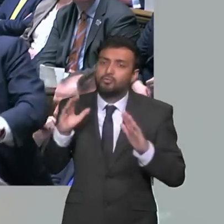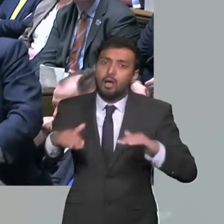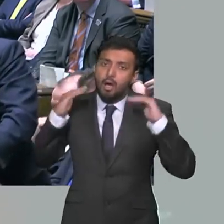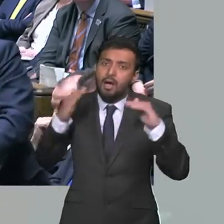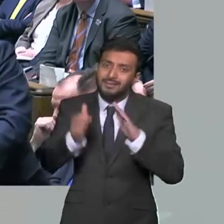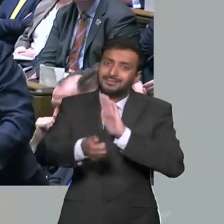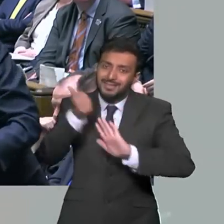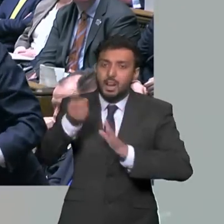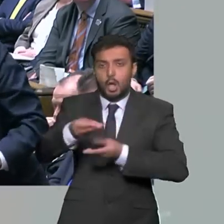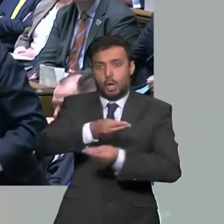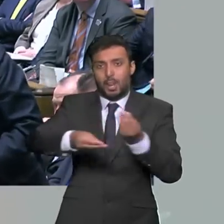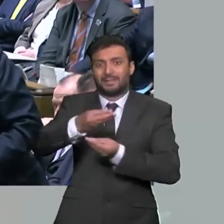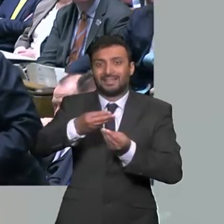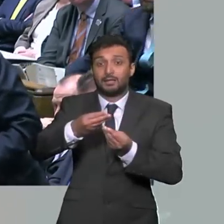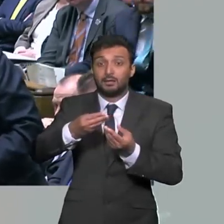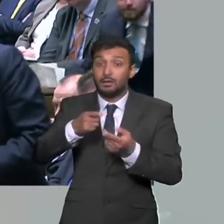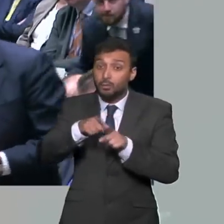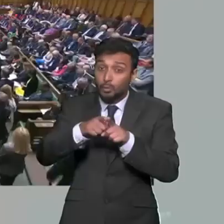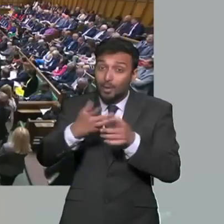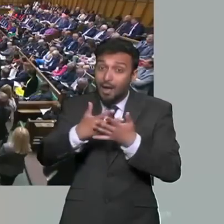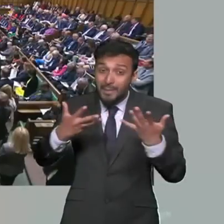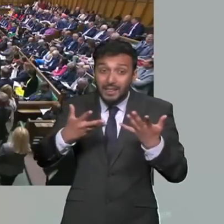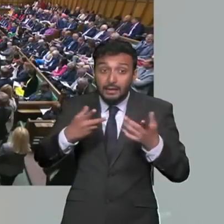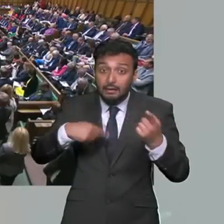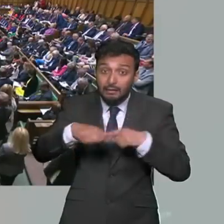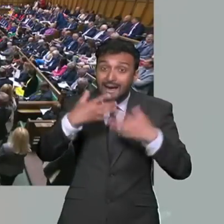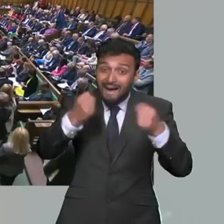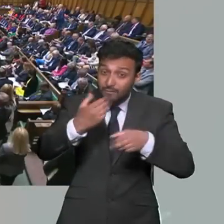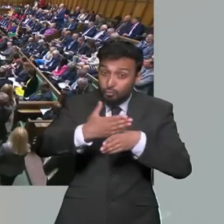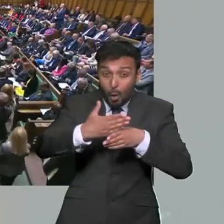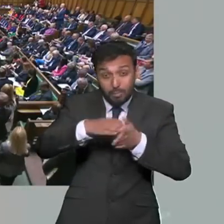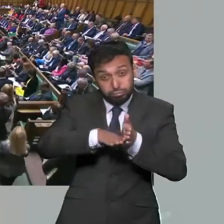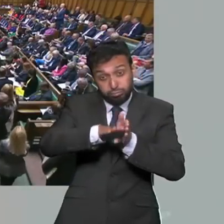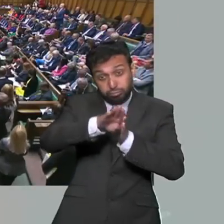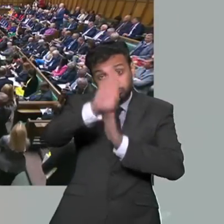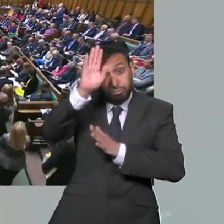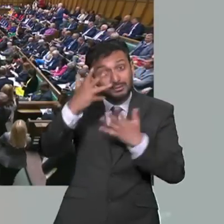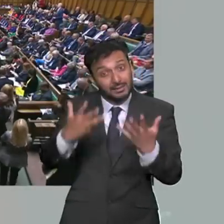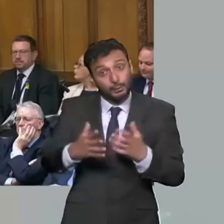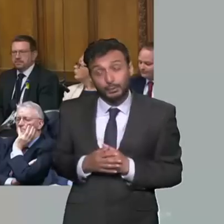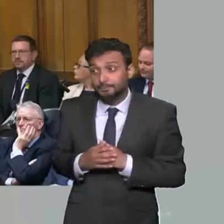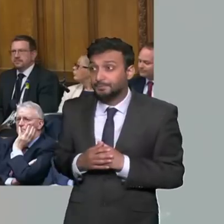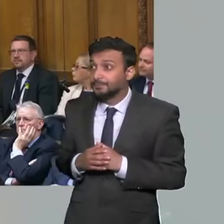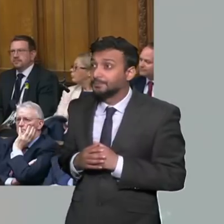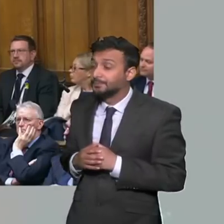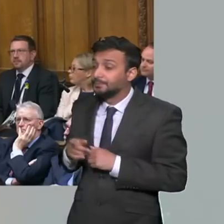this before, Mr Speaker—at its lowest since 1974. Gill Furniss (Sheffield, Brightside and Hillsborough) (Lab) Q3.